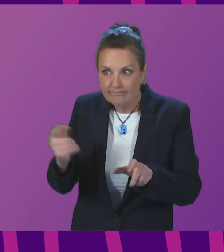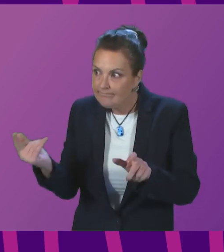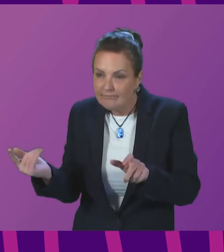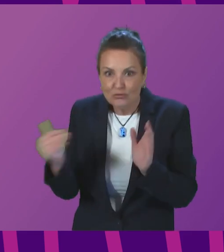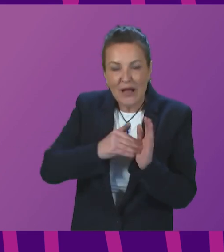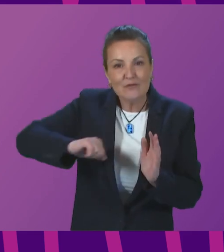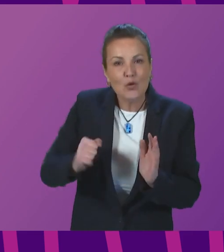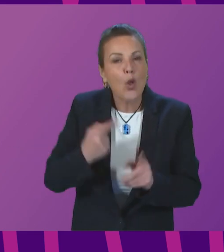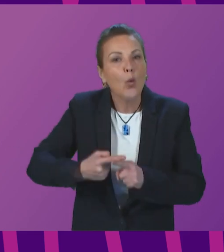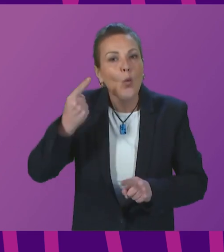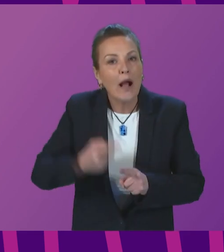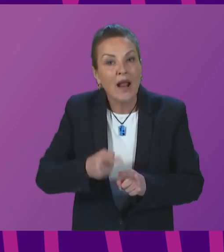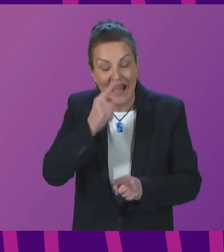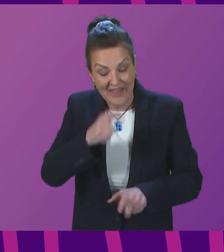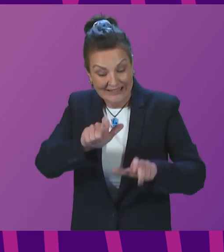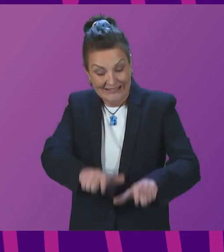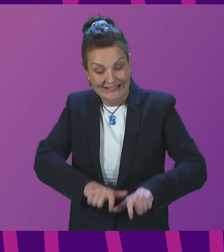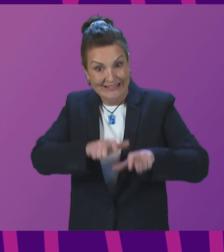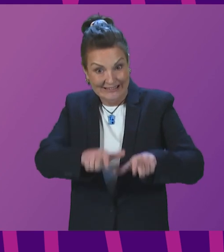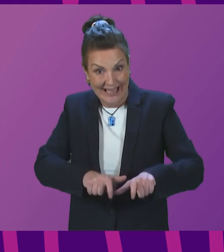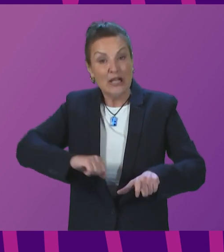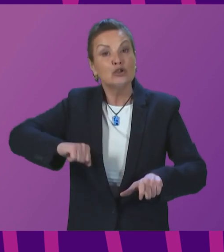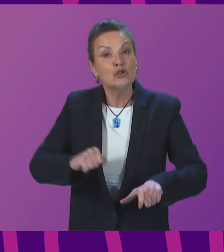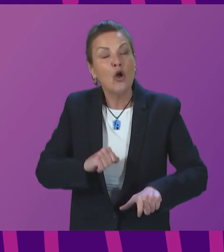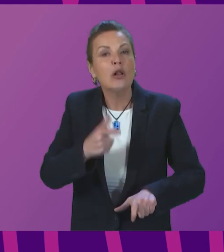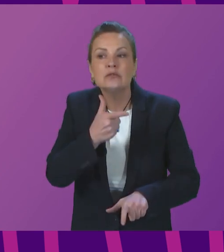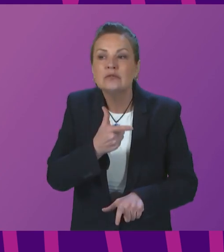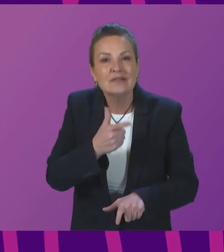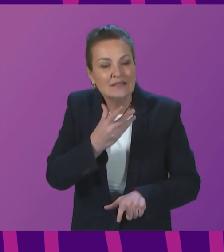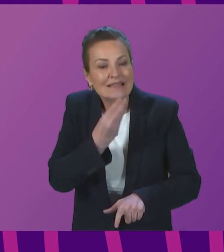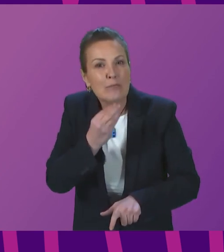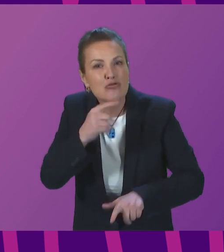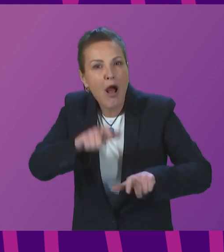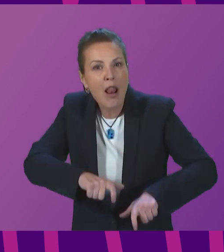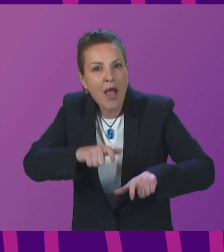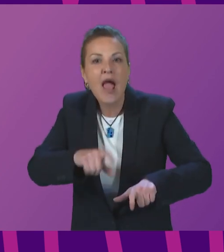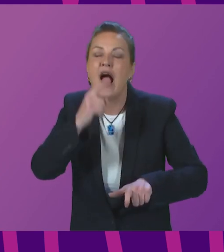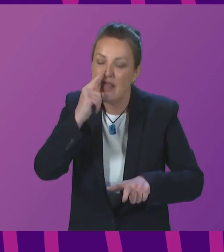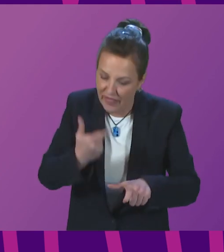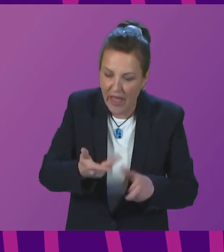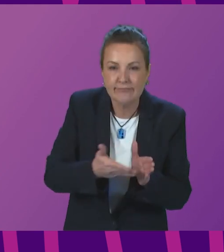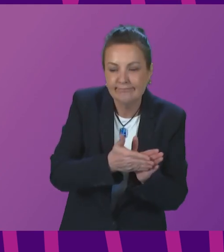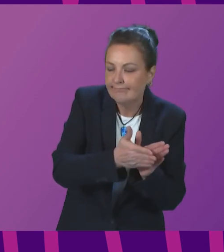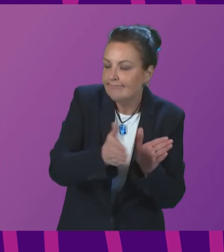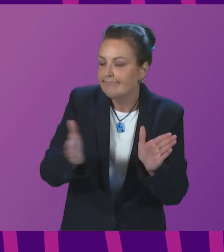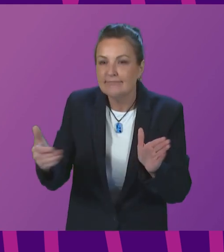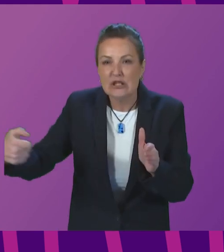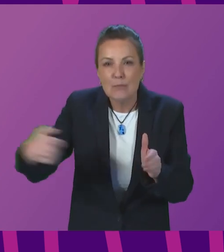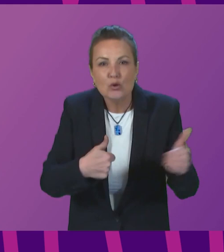temporarily, while on a slightly longer timescale—I stress the word “slightly”—we can put in place all the wider support and do all the appropriate checks.